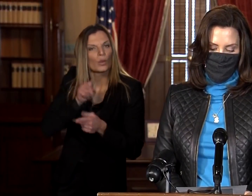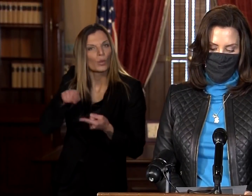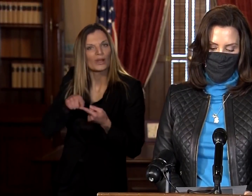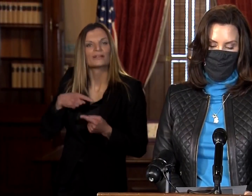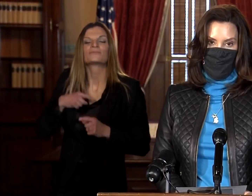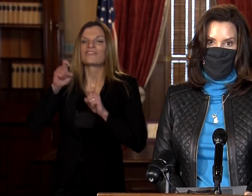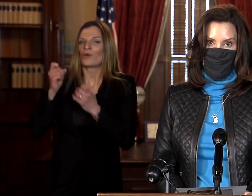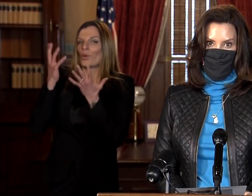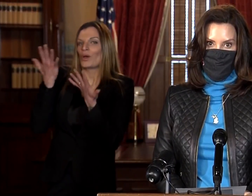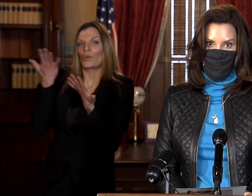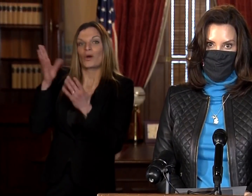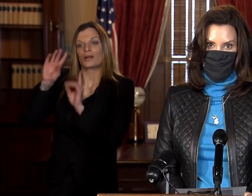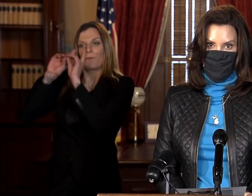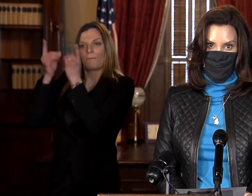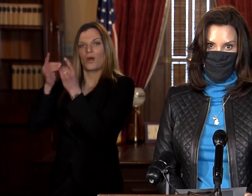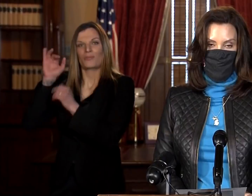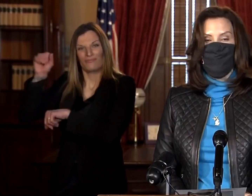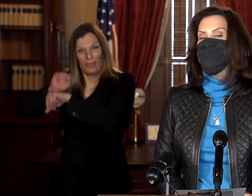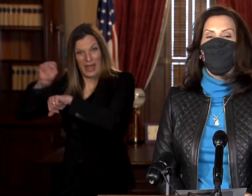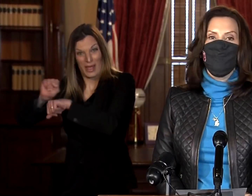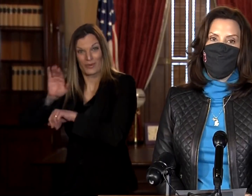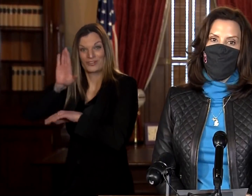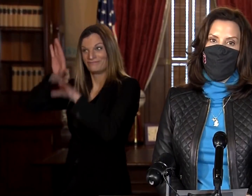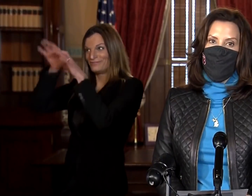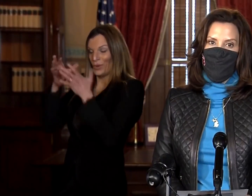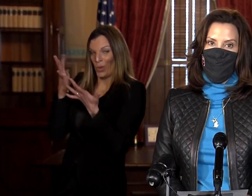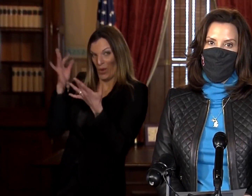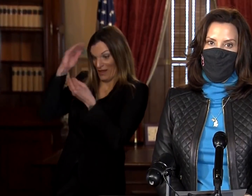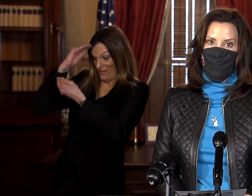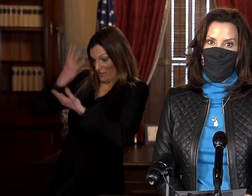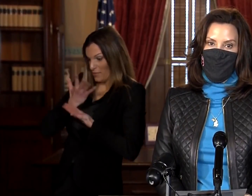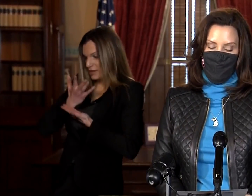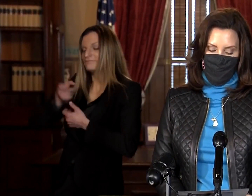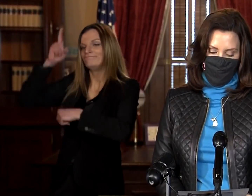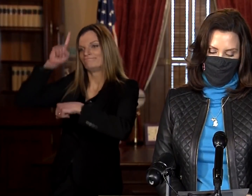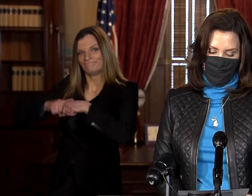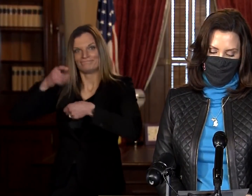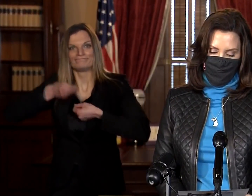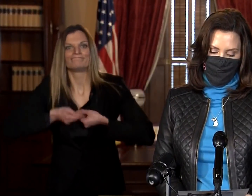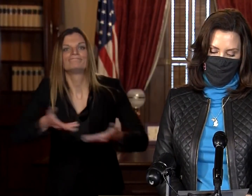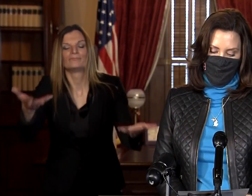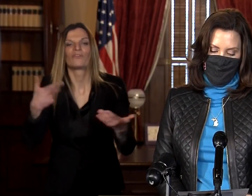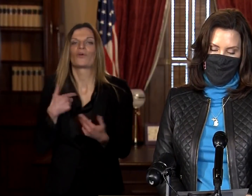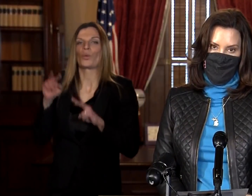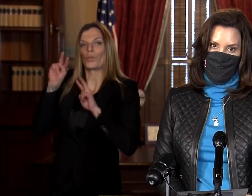department of labor before we can begin processing the can begin processing the benefits provided under the new benefits provided under the new legislation, and so we’re